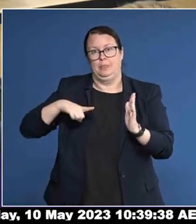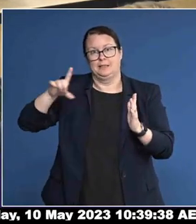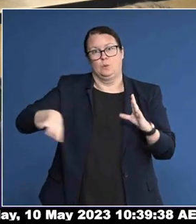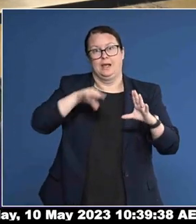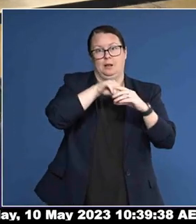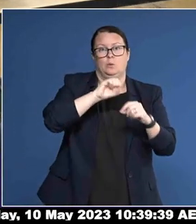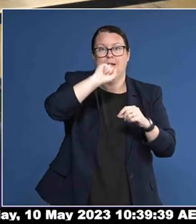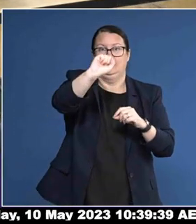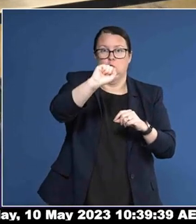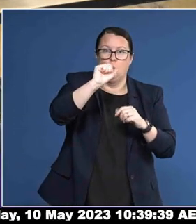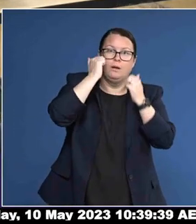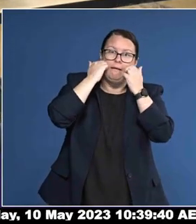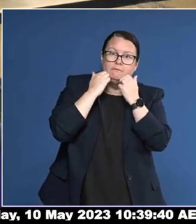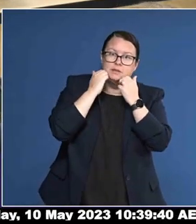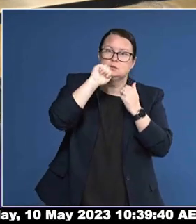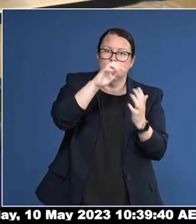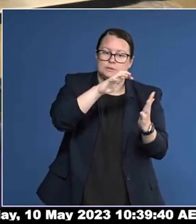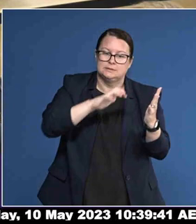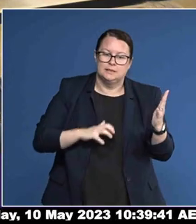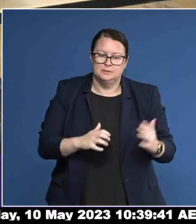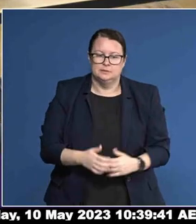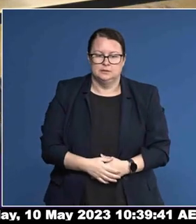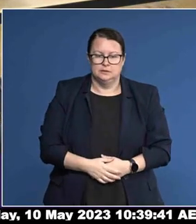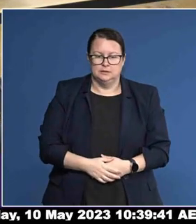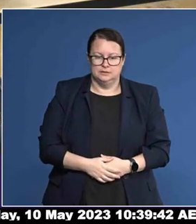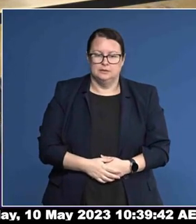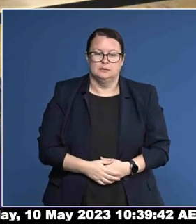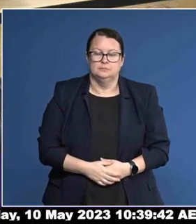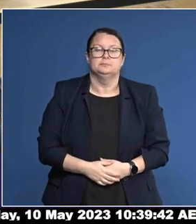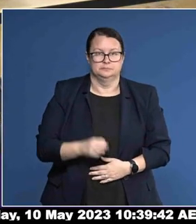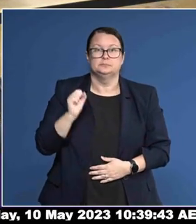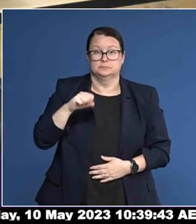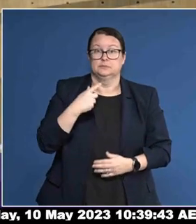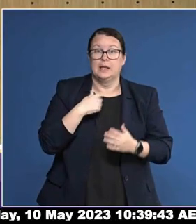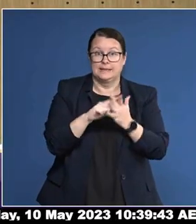Yes, I - yes, I did, and I have them next to me now.